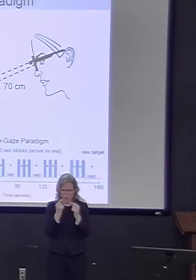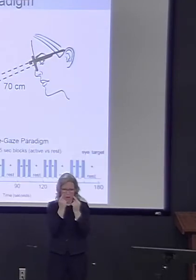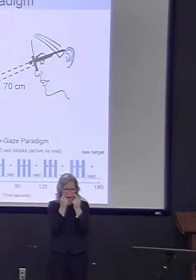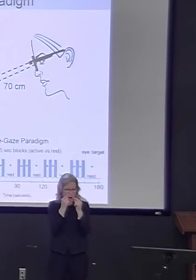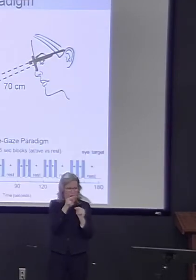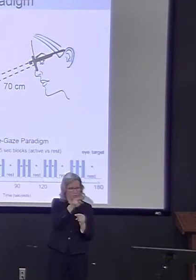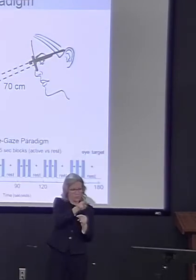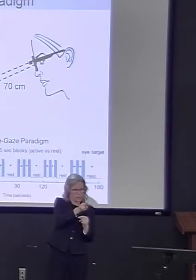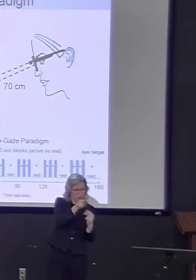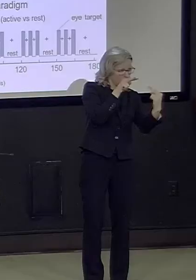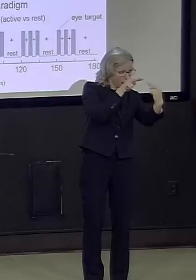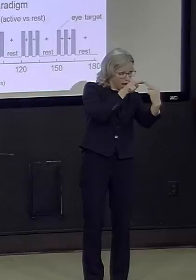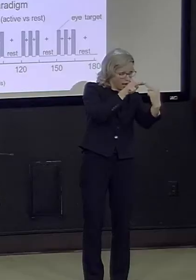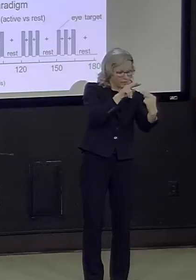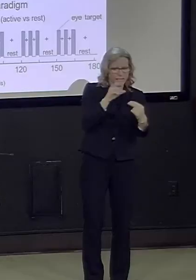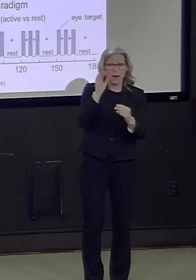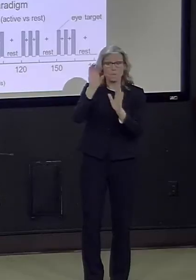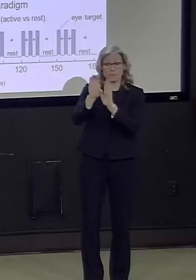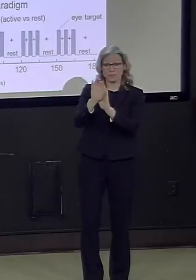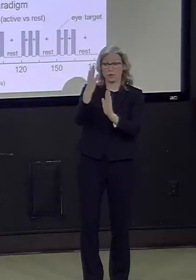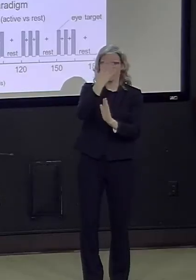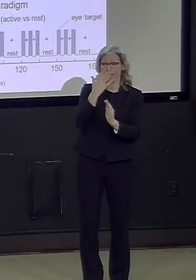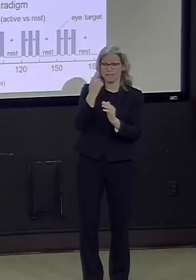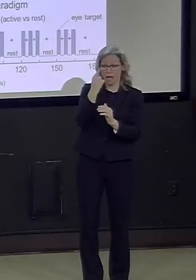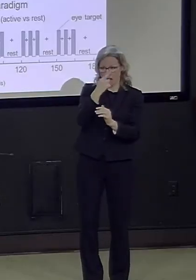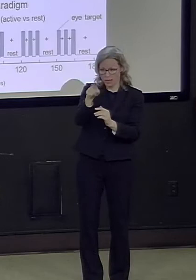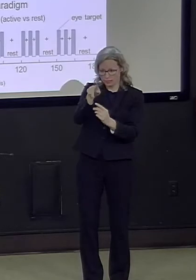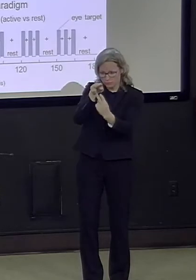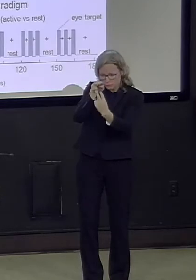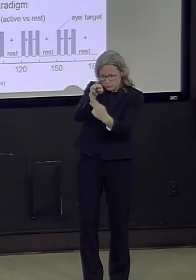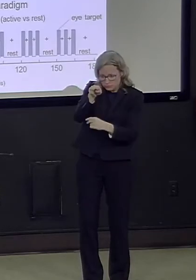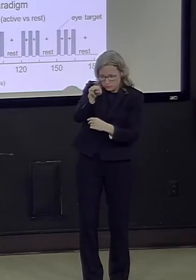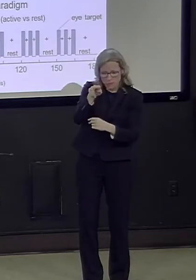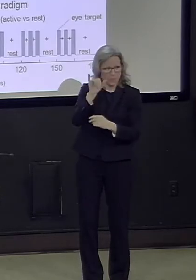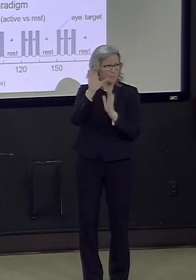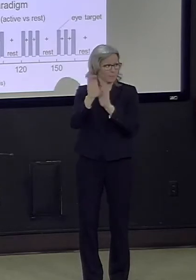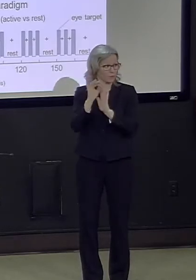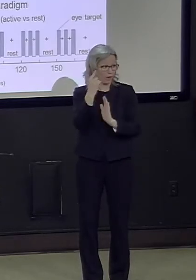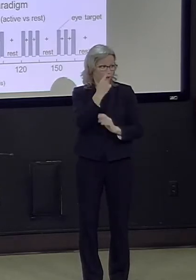And the paradigm is this, this standard three minute run